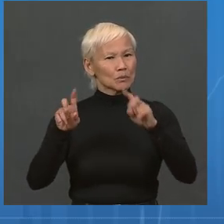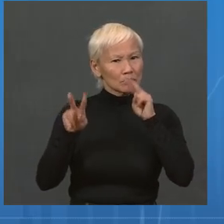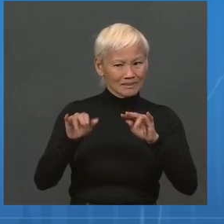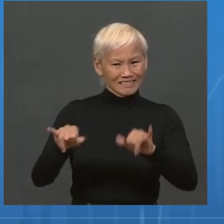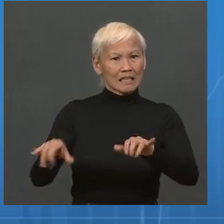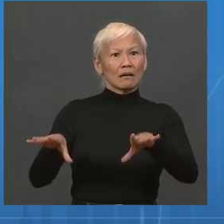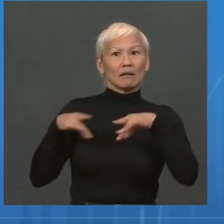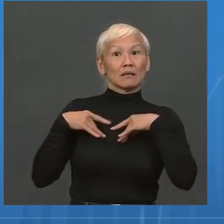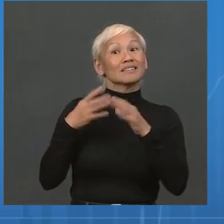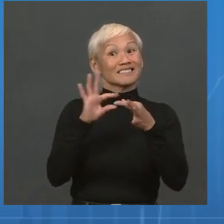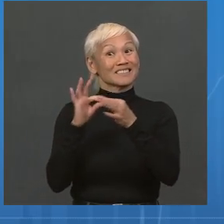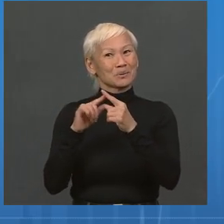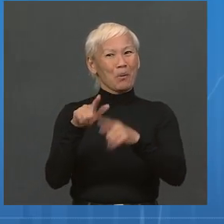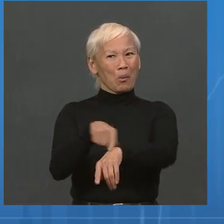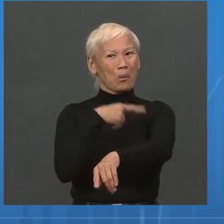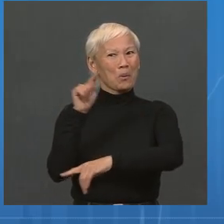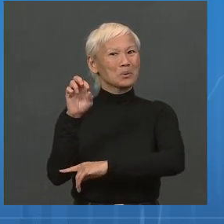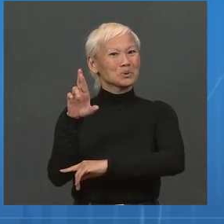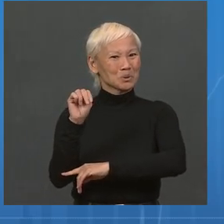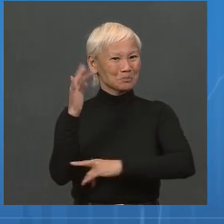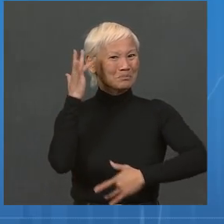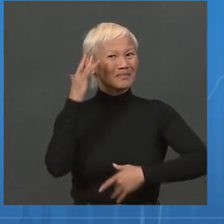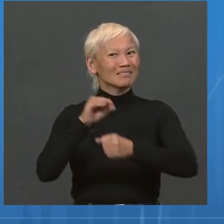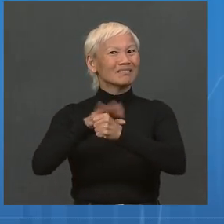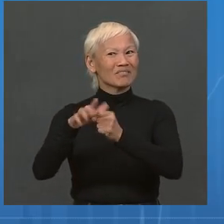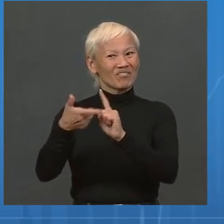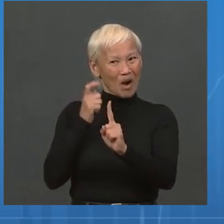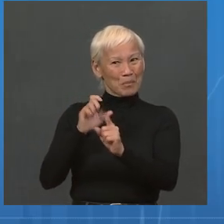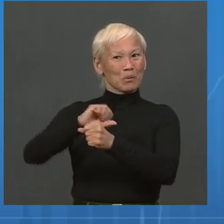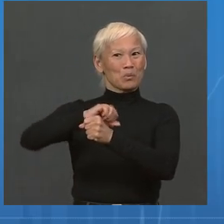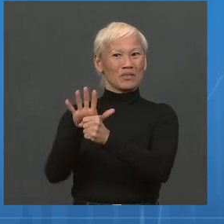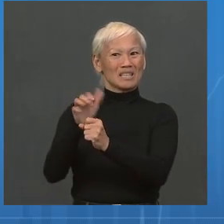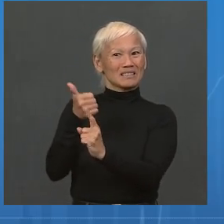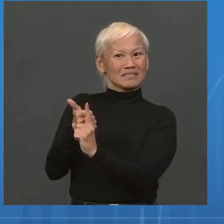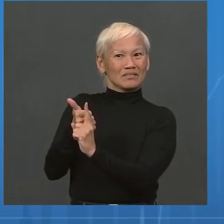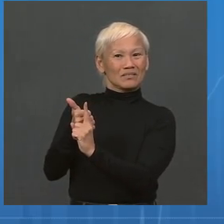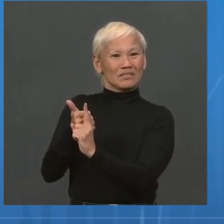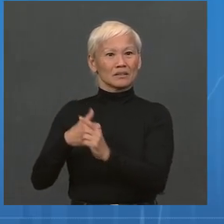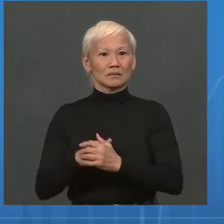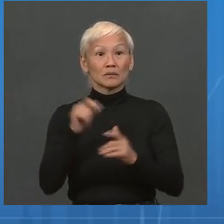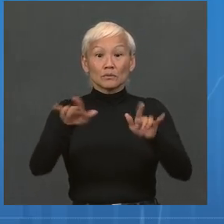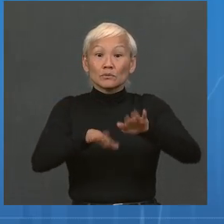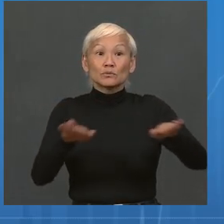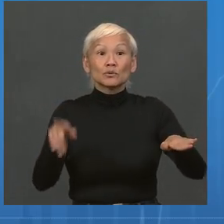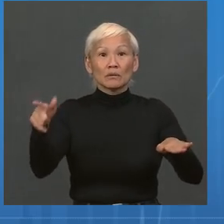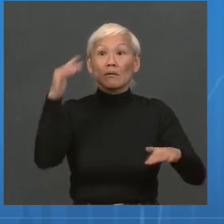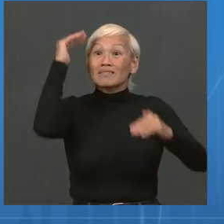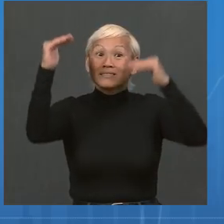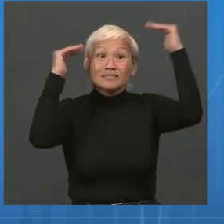Let's take a look now at the incident rate. Children and adults are equally vulnerable to coronavirus infection.